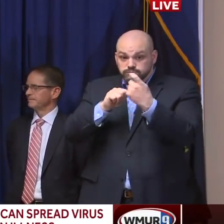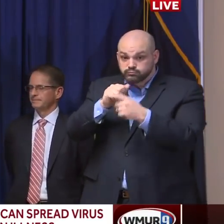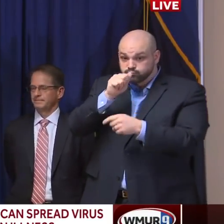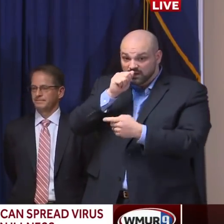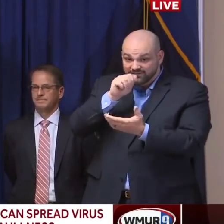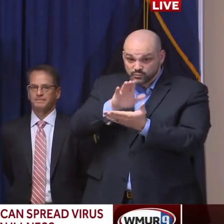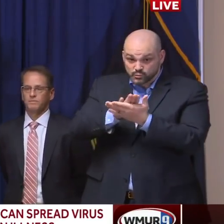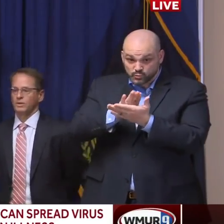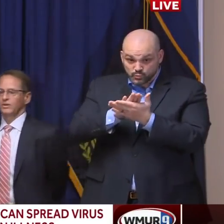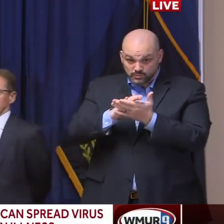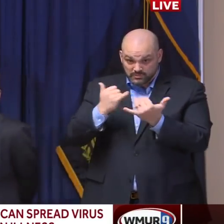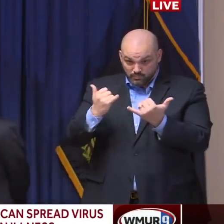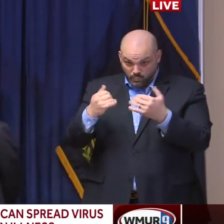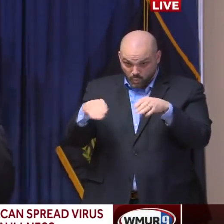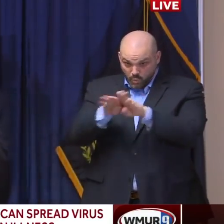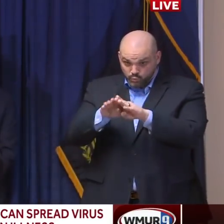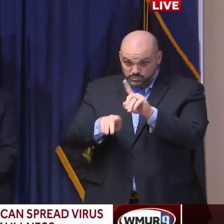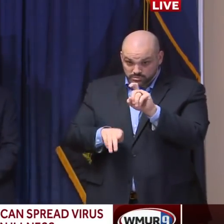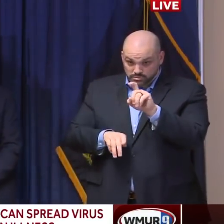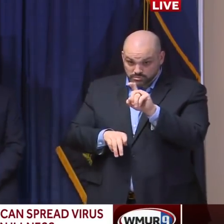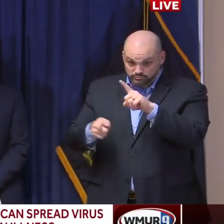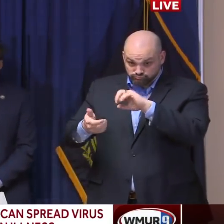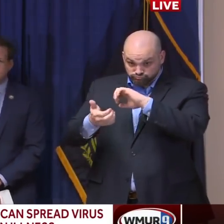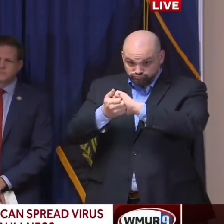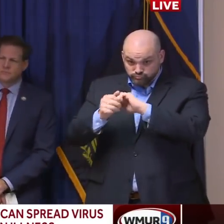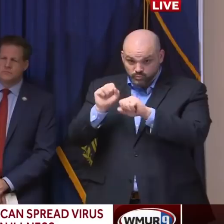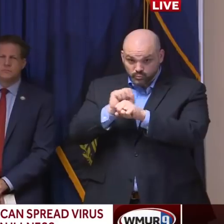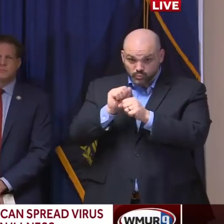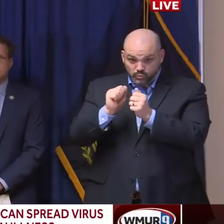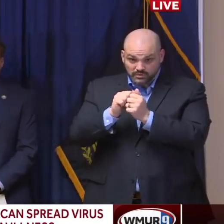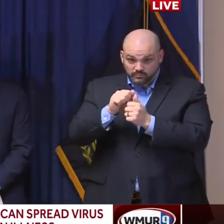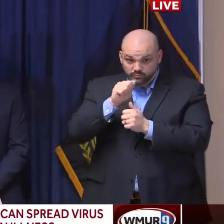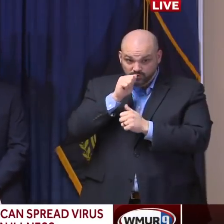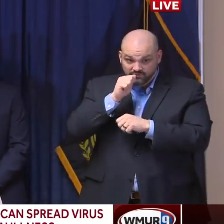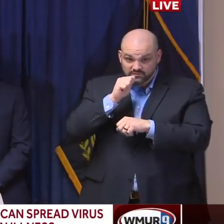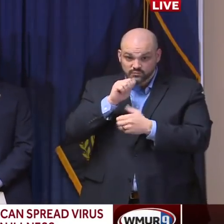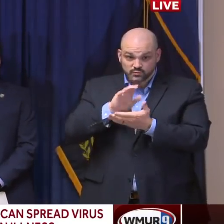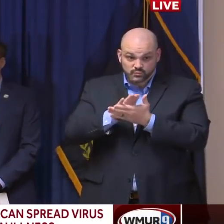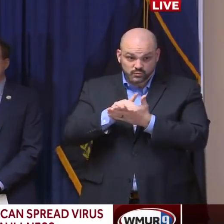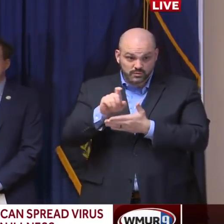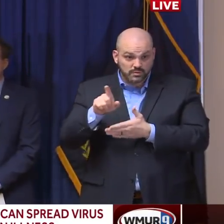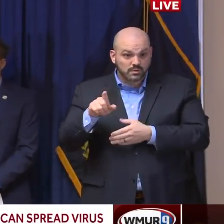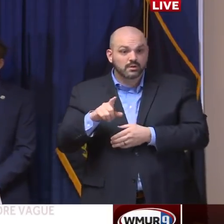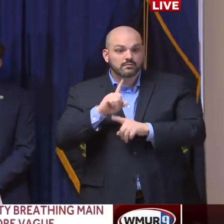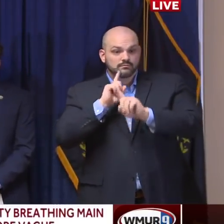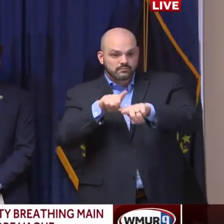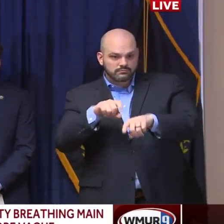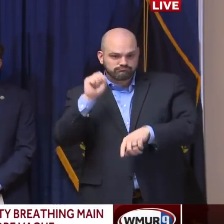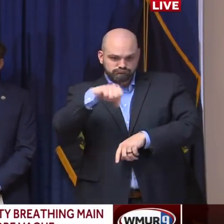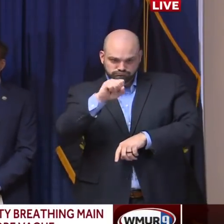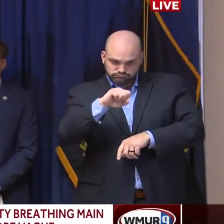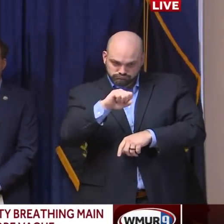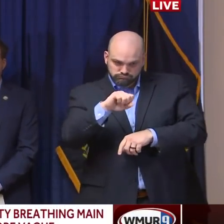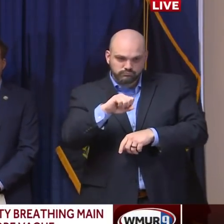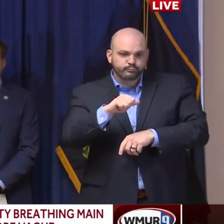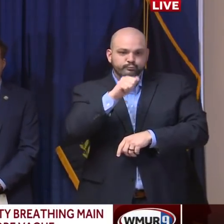AS FAR AS THEY GO -- AS FAR AS PRACTICE SCHOOLS GO, I ASSUME THEY ARE UNDER THIS.